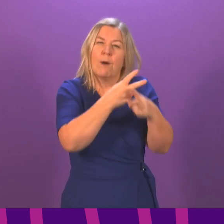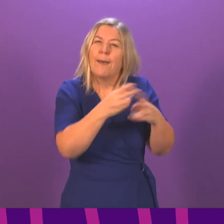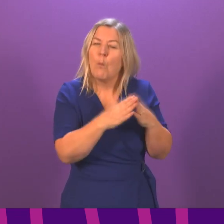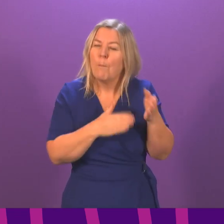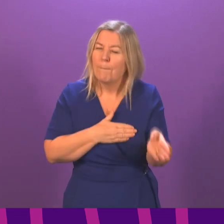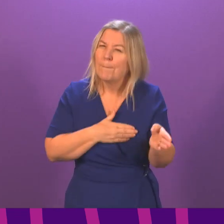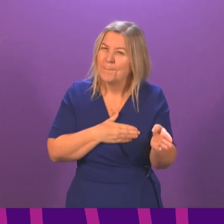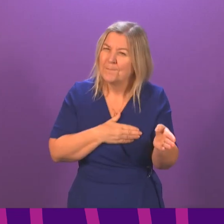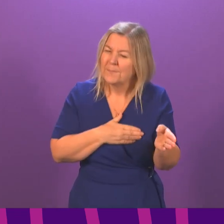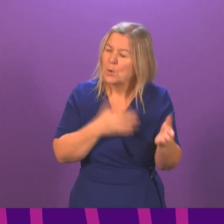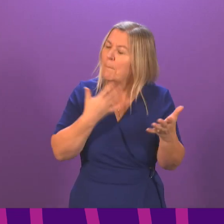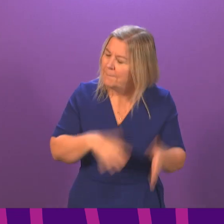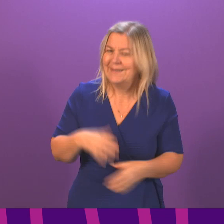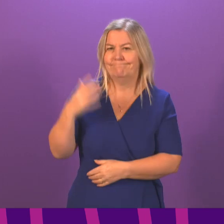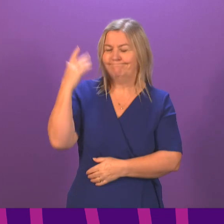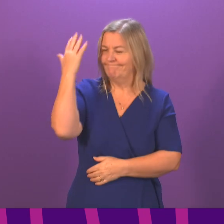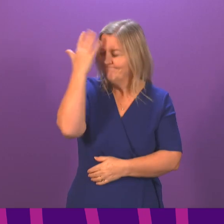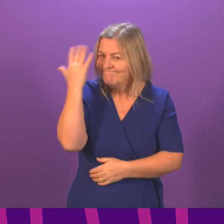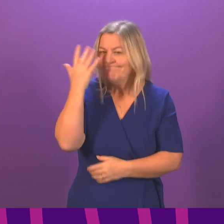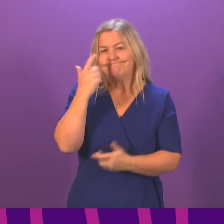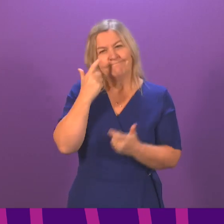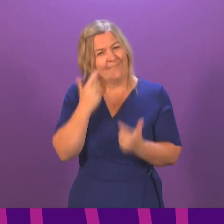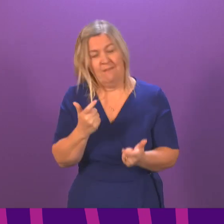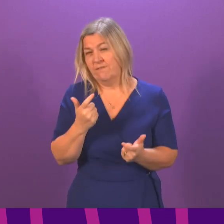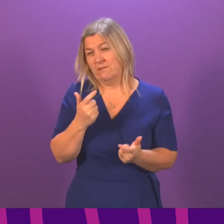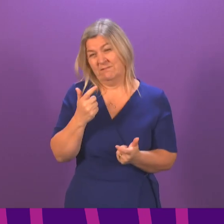We have given very careful thought to the guidance, and it has not been easy to come